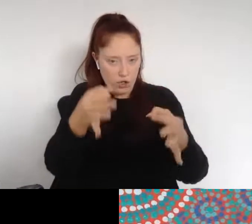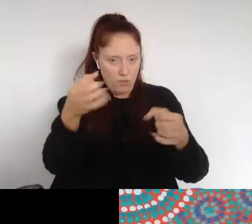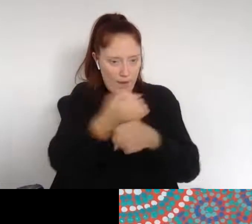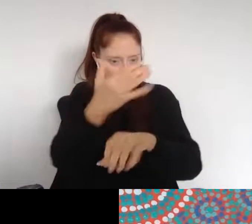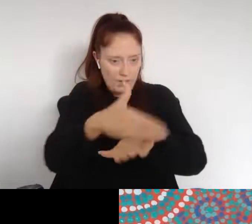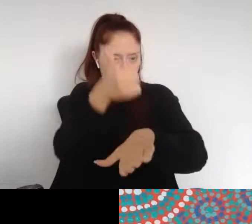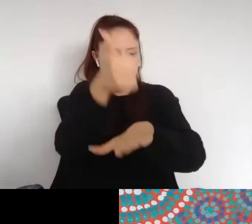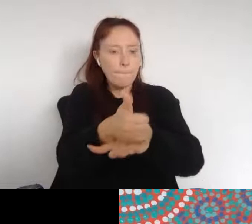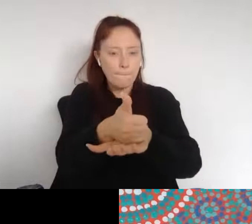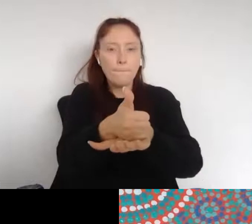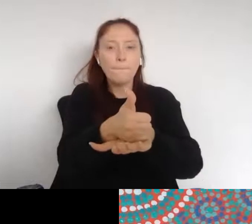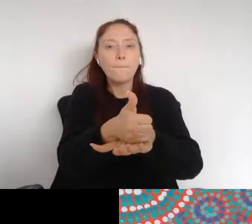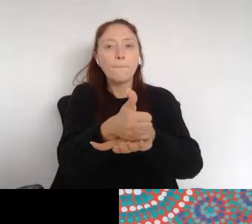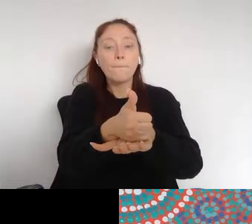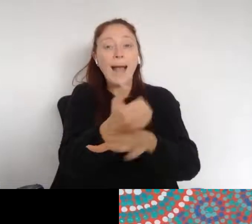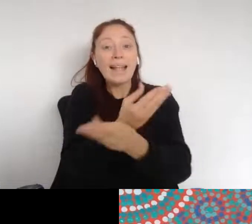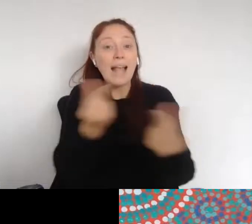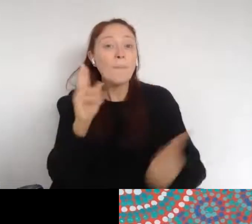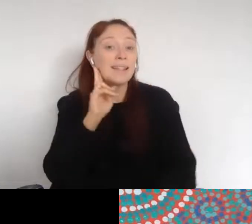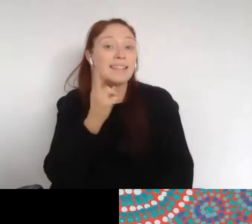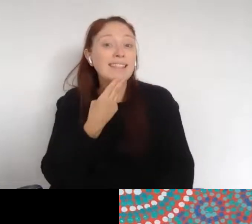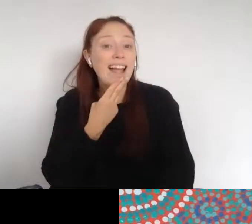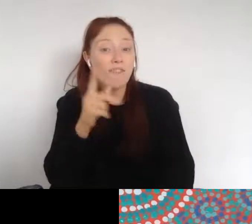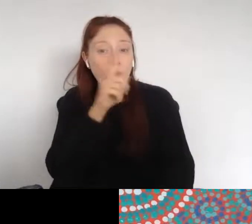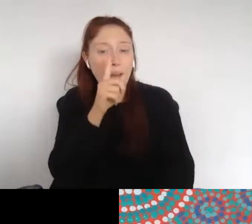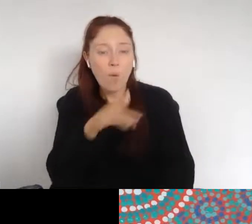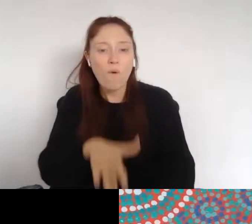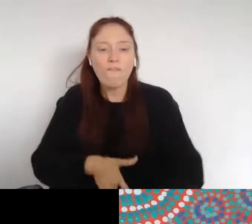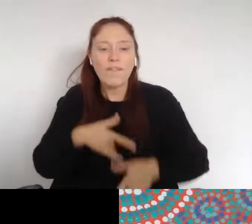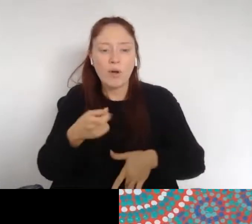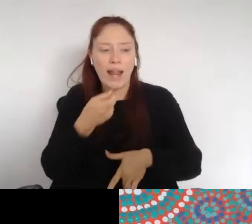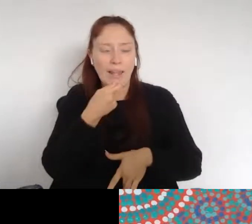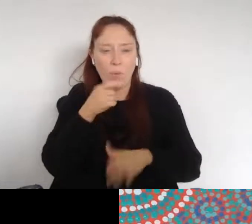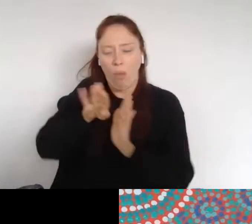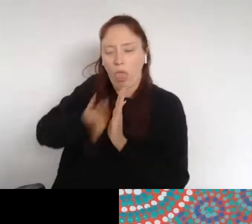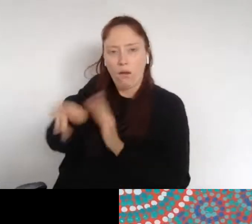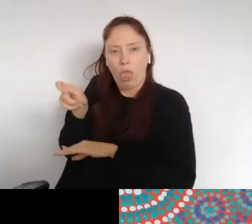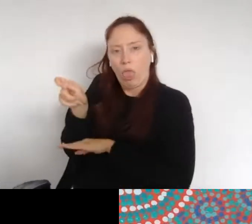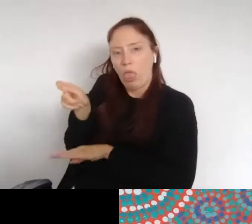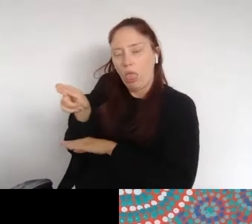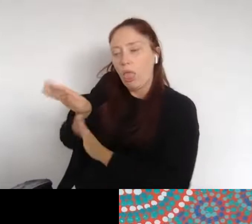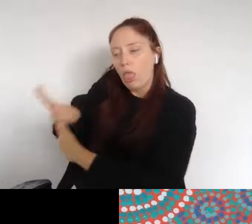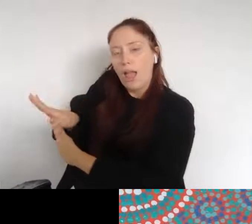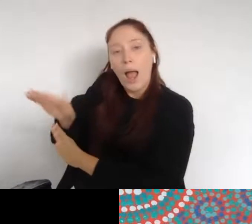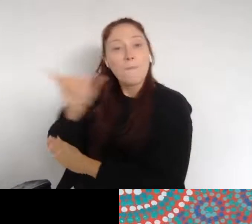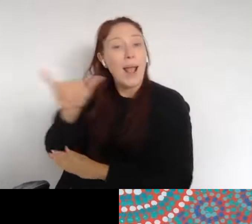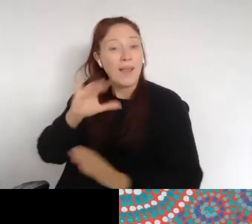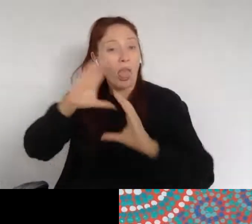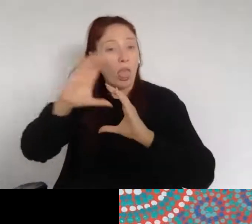some people who are deaf may feel left out of the picture due to miscommunication issues.